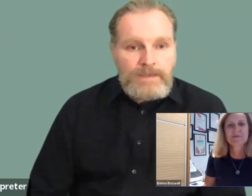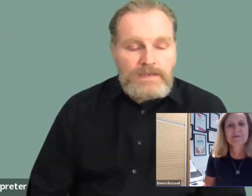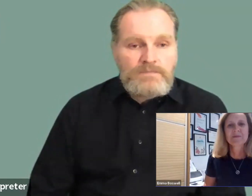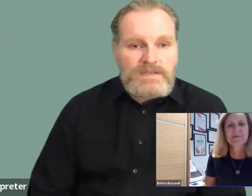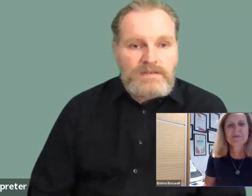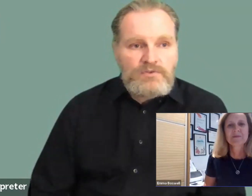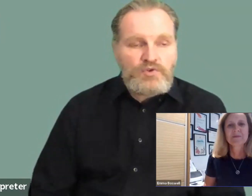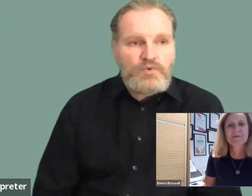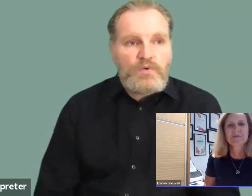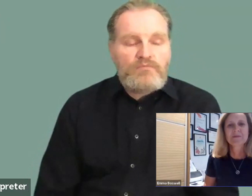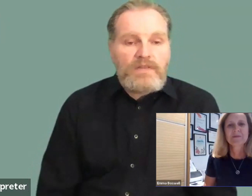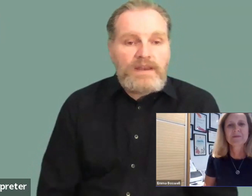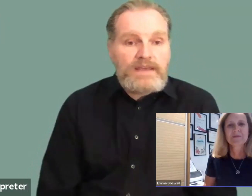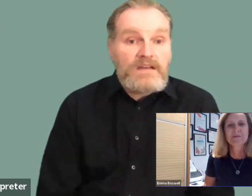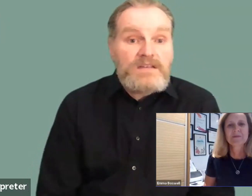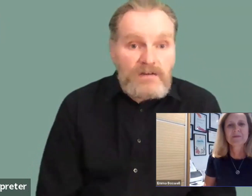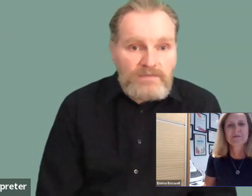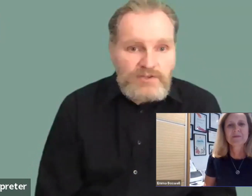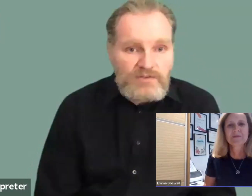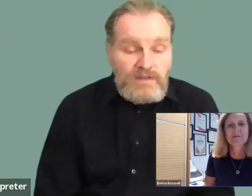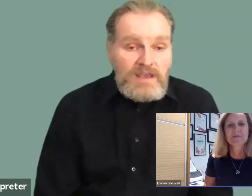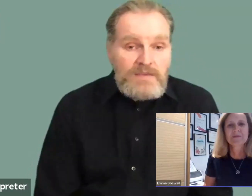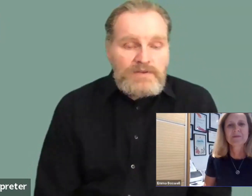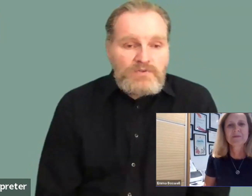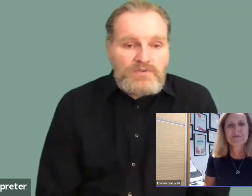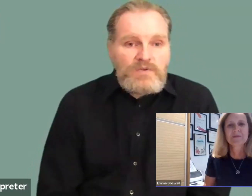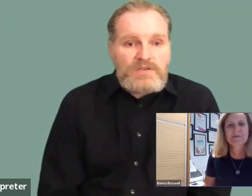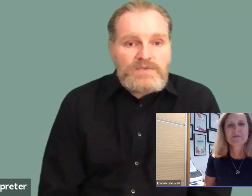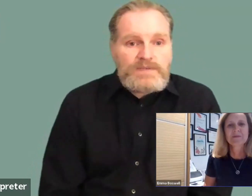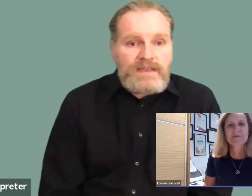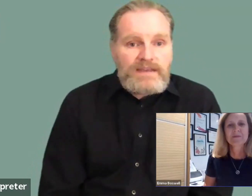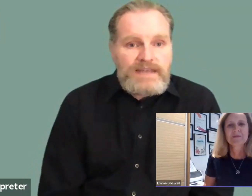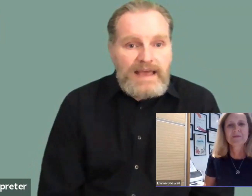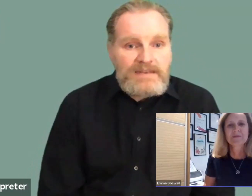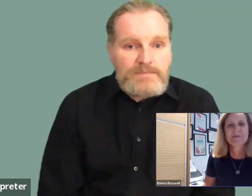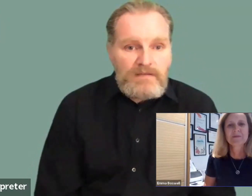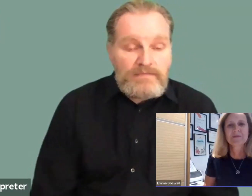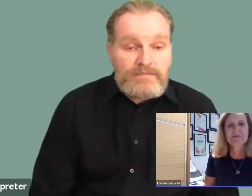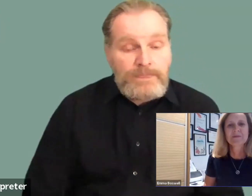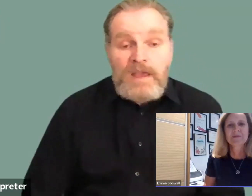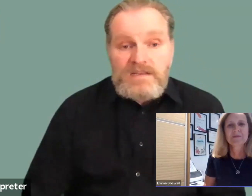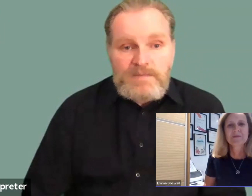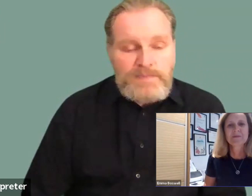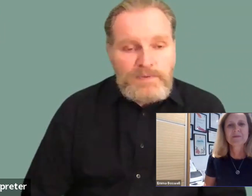it comes in to rather like a tunnel vision. But it also goes from the side and above. Some people